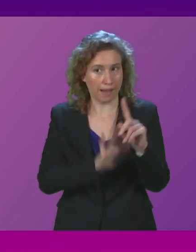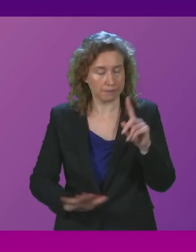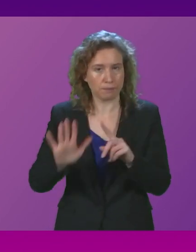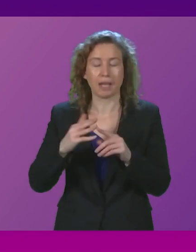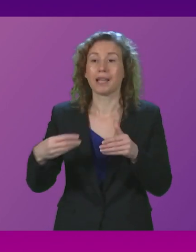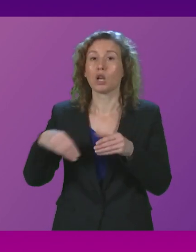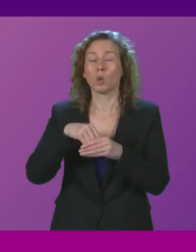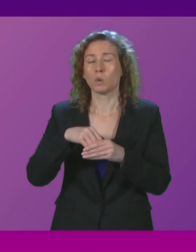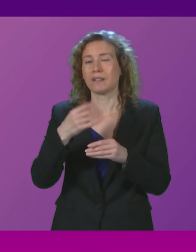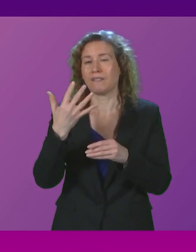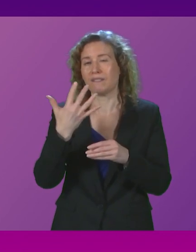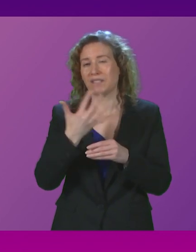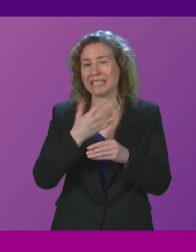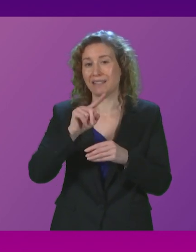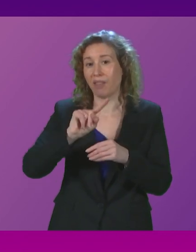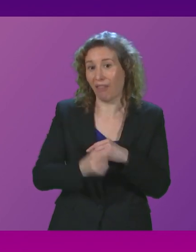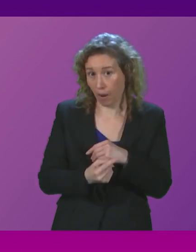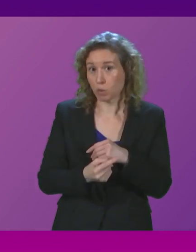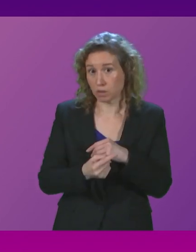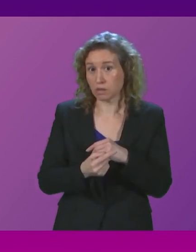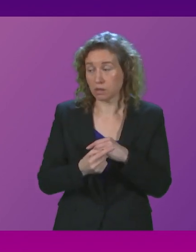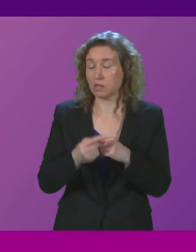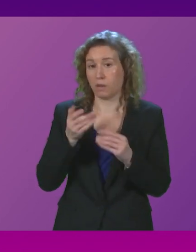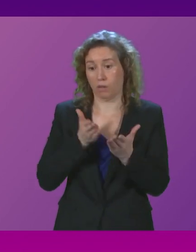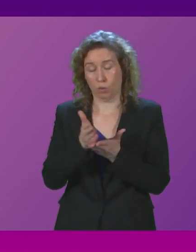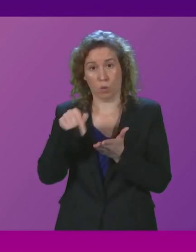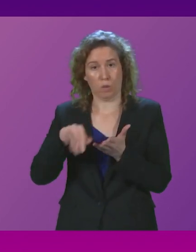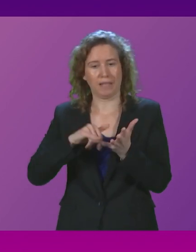That includes almost 15,000 Ukrainians under the Scottish Government’s supersponsor scheme,